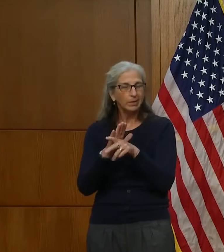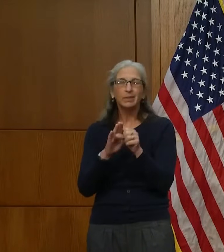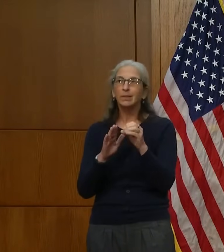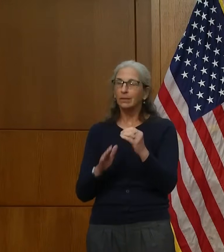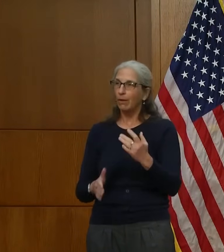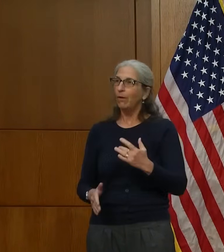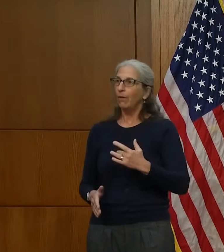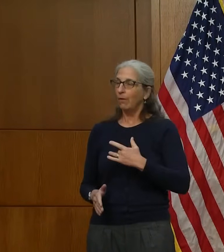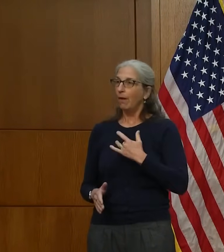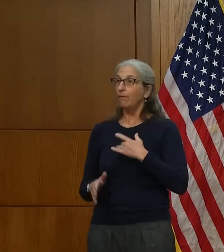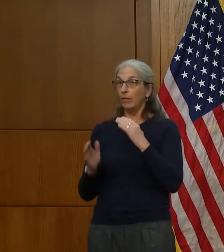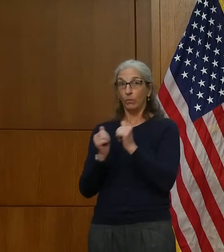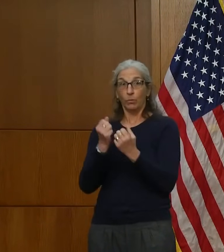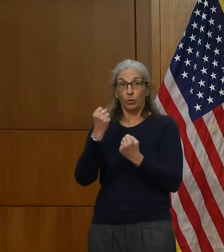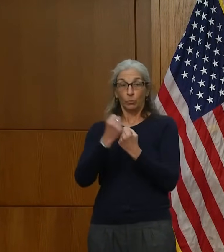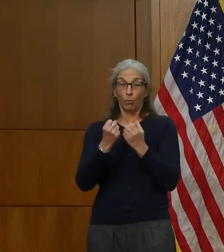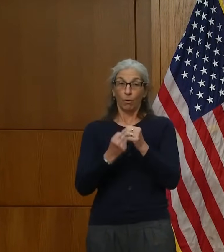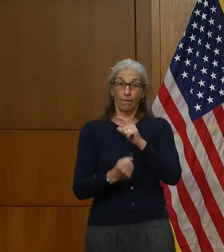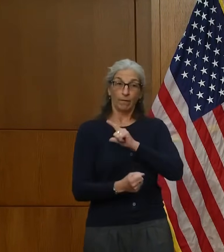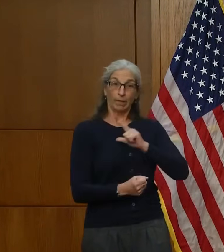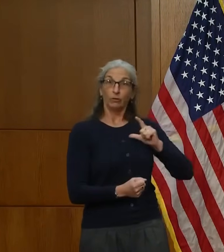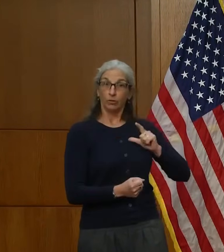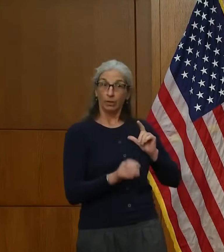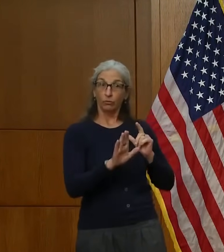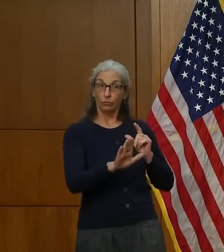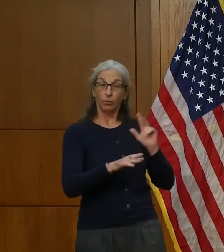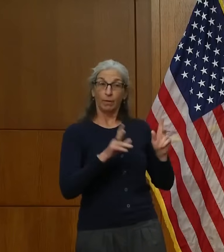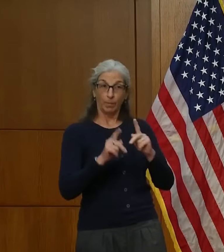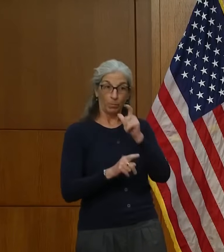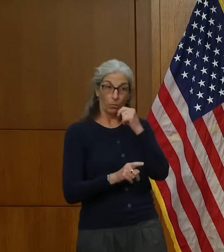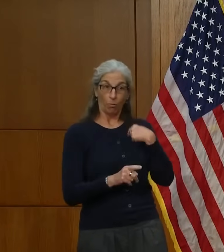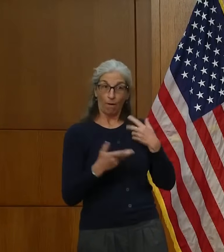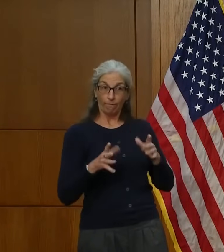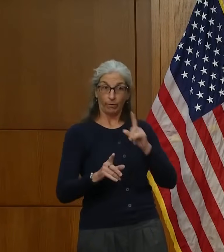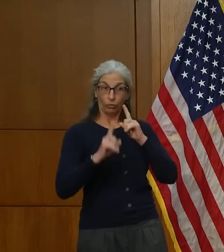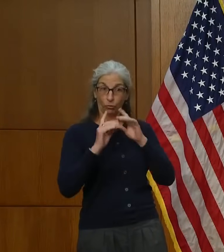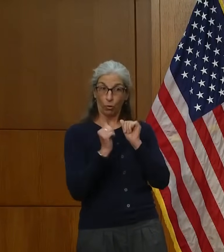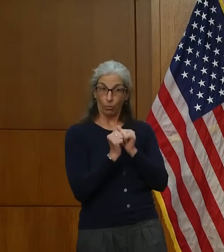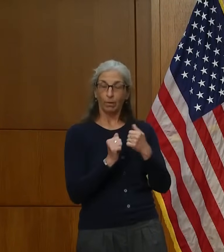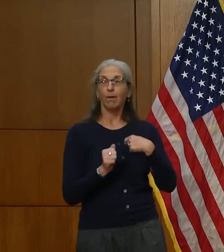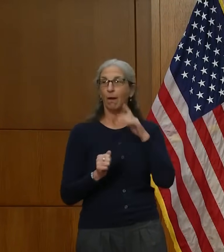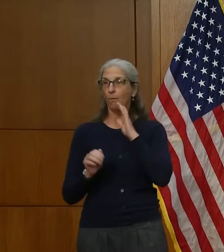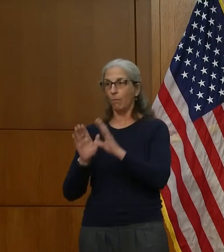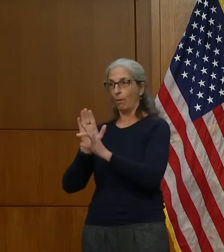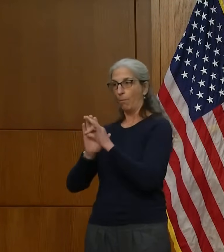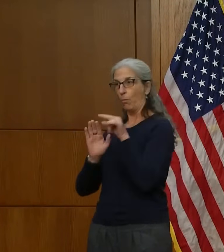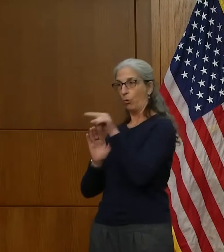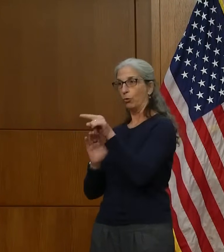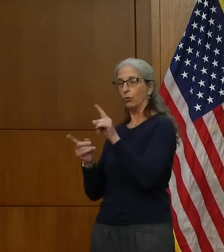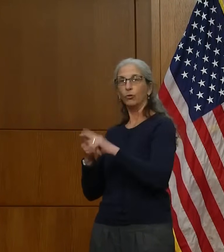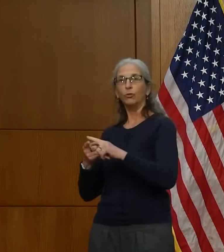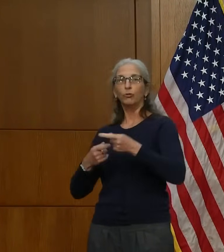IS VERY EXPERIENCED IN AN ENERGY POLICIES AND. SO WITH